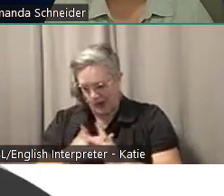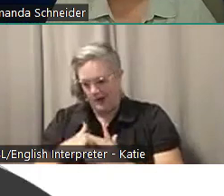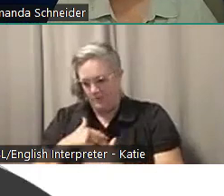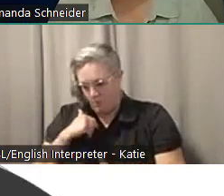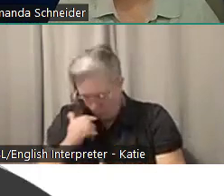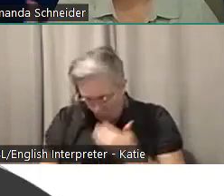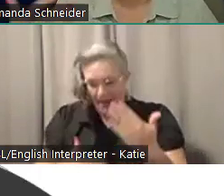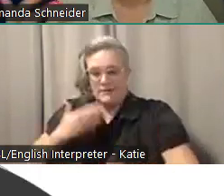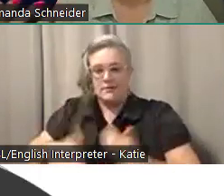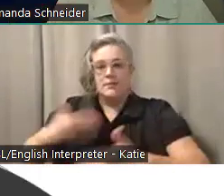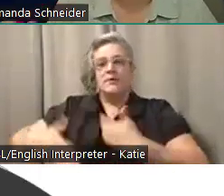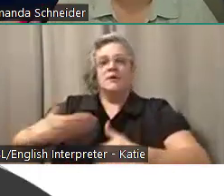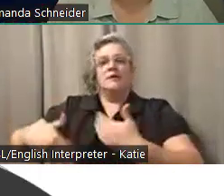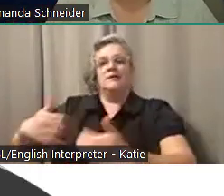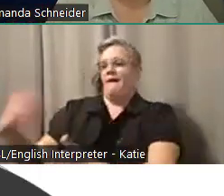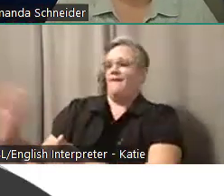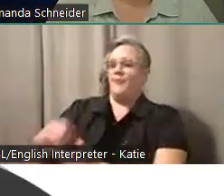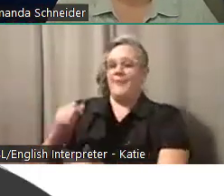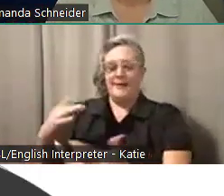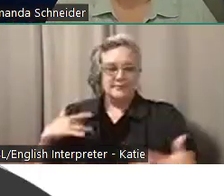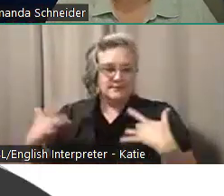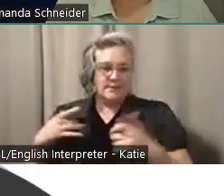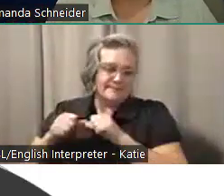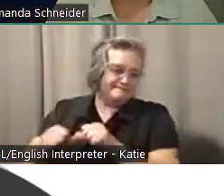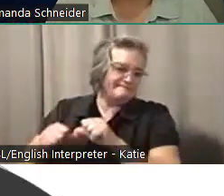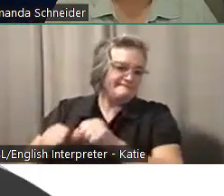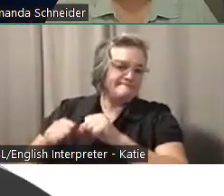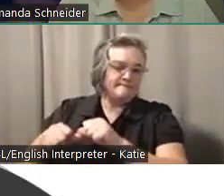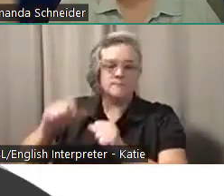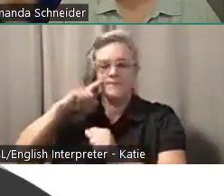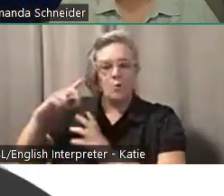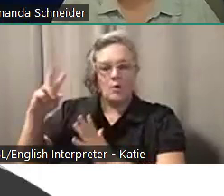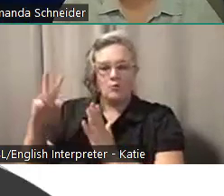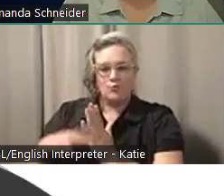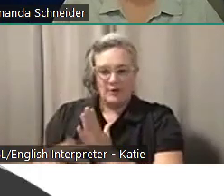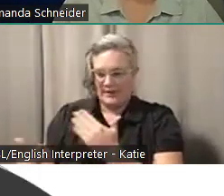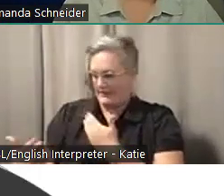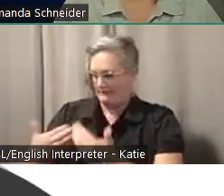And that engagement and that excitement, um, to be reading, even as your child grows.